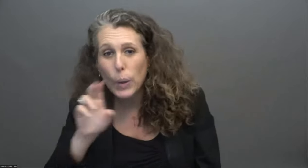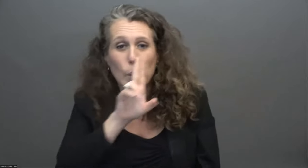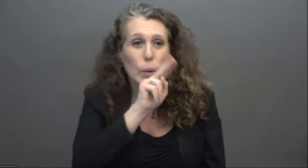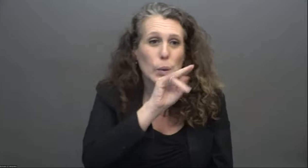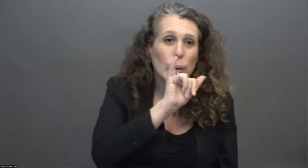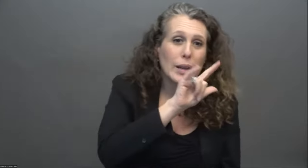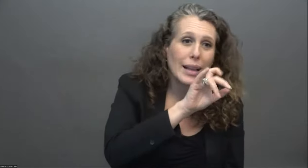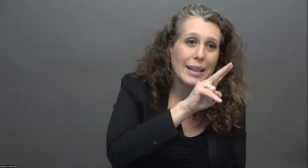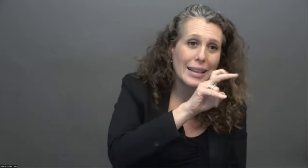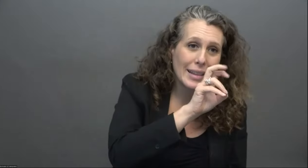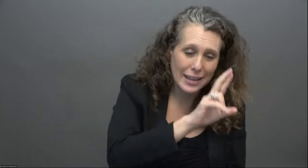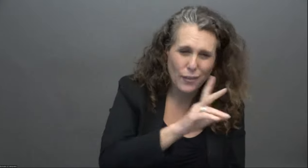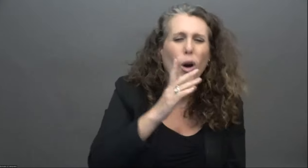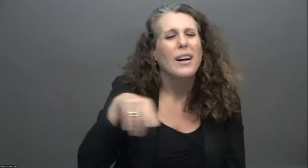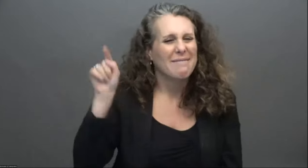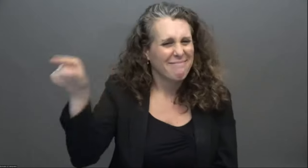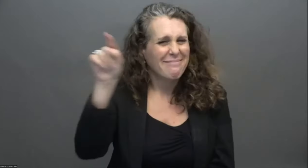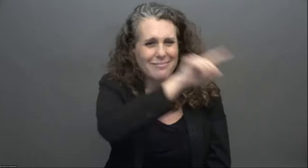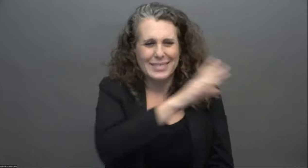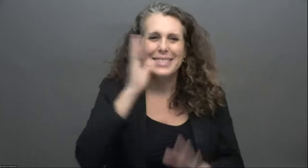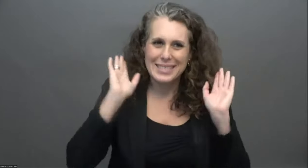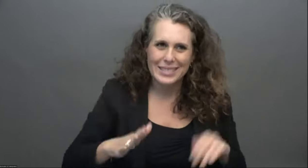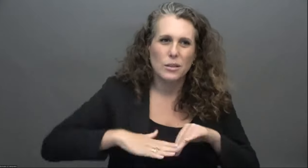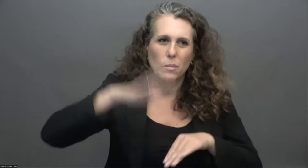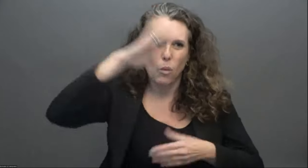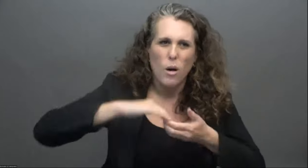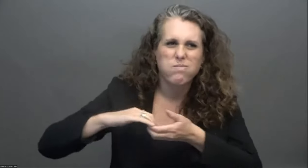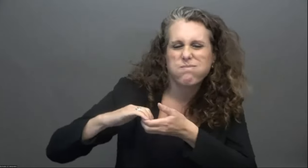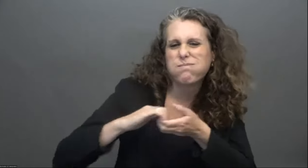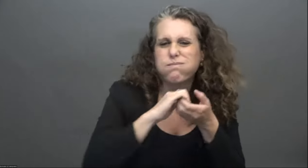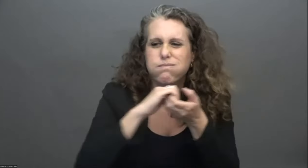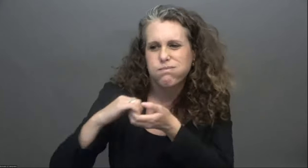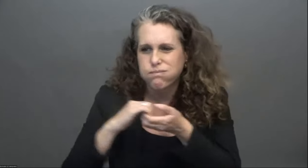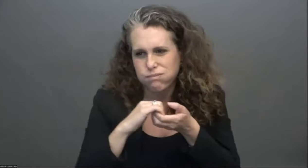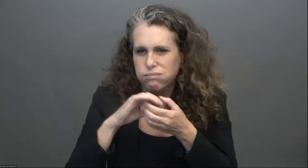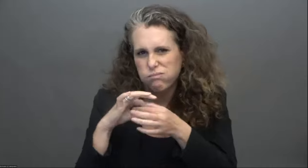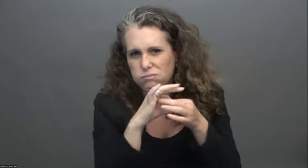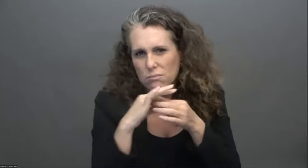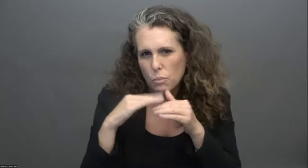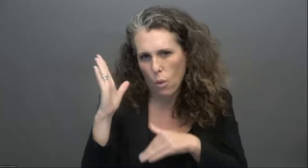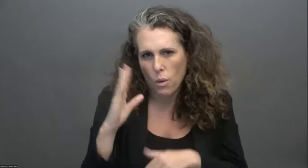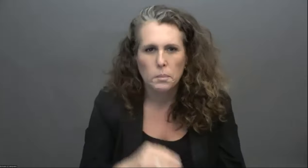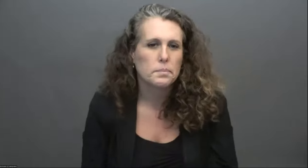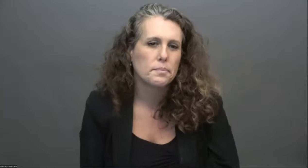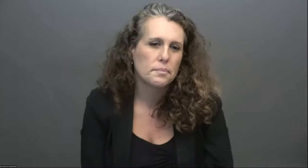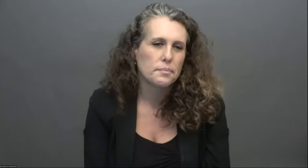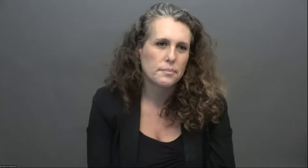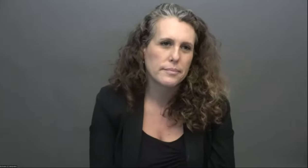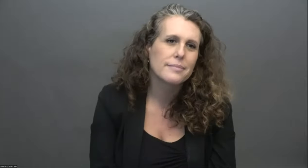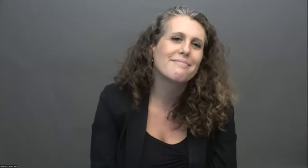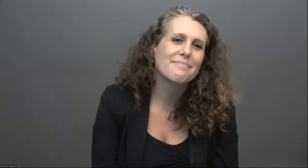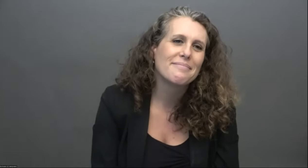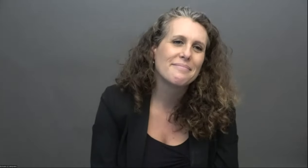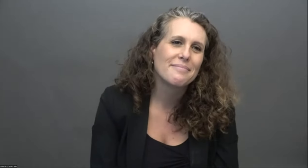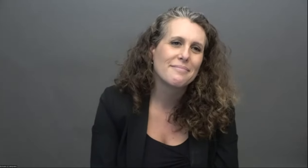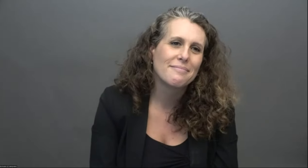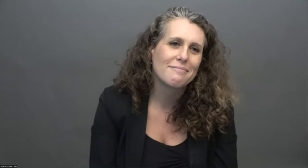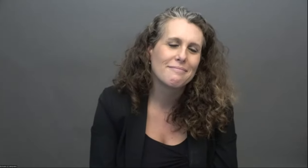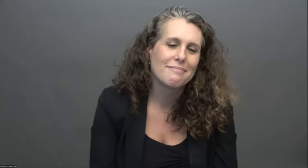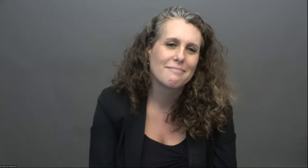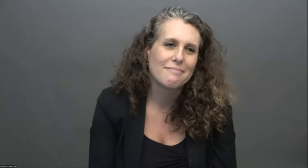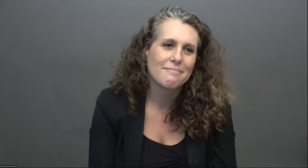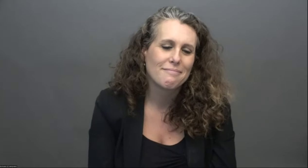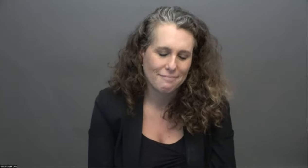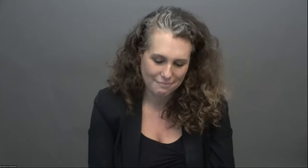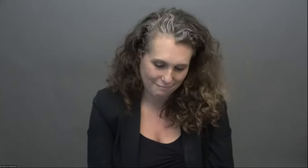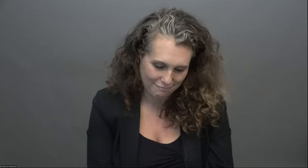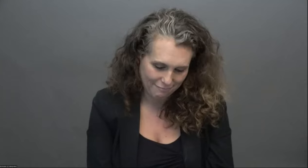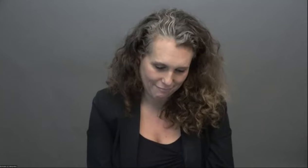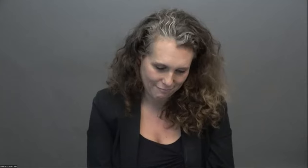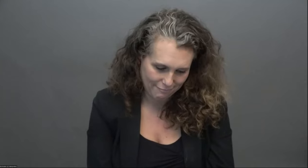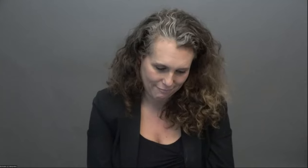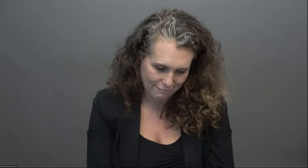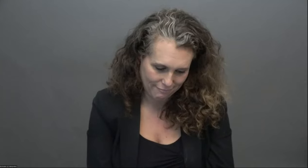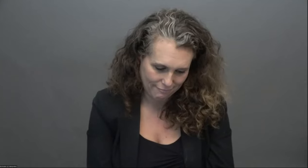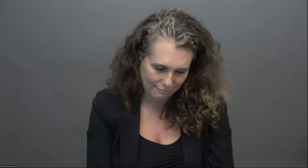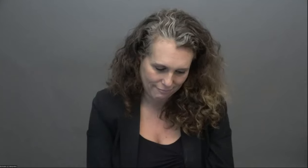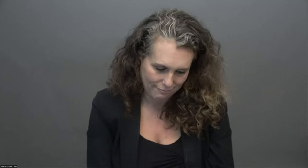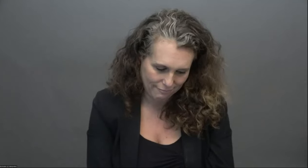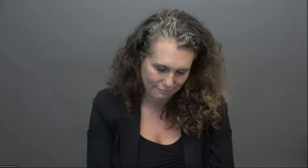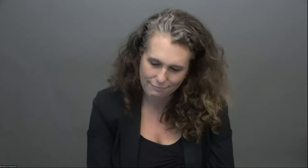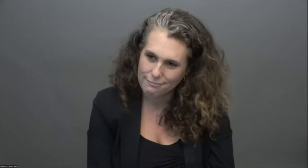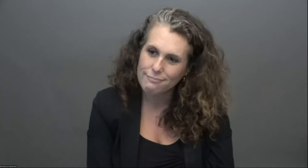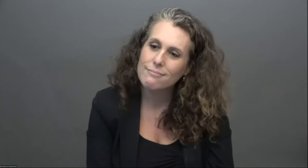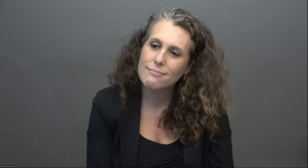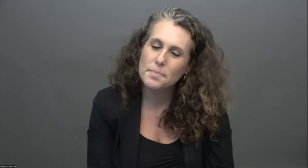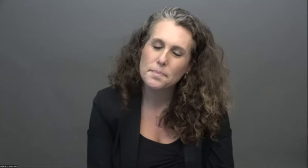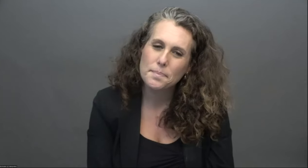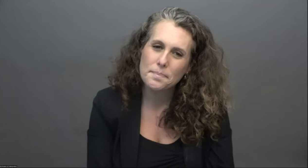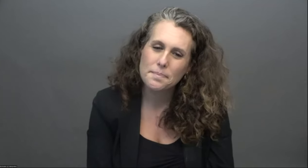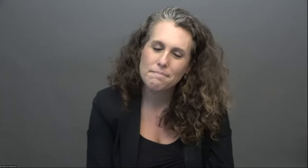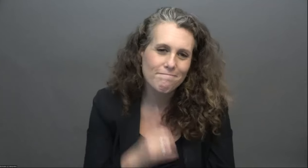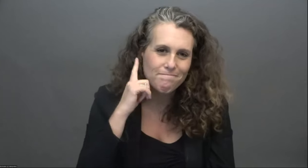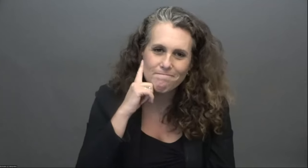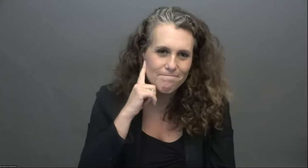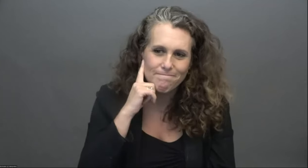organizations, such as Safaricom bamboo Sri Lanka, and many others, and the to add